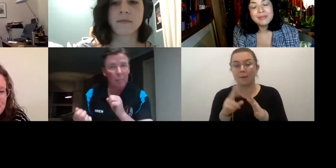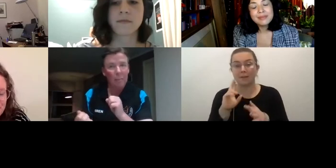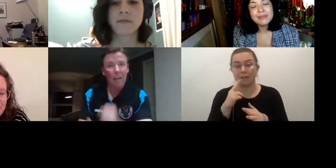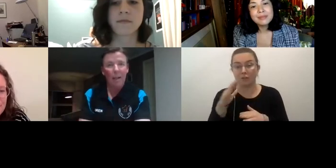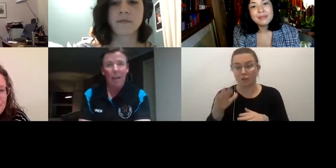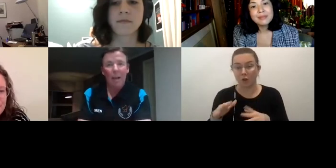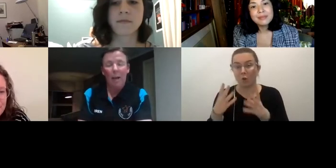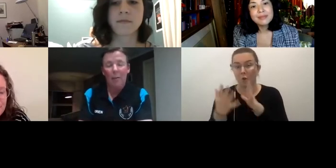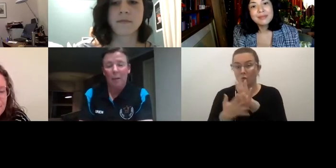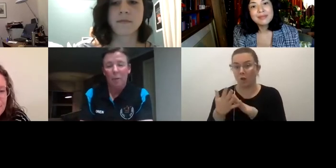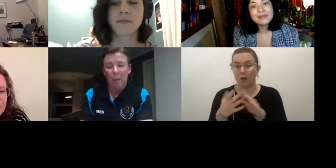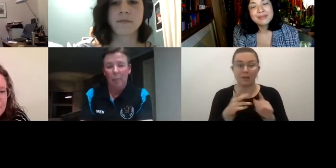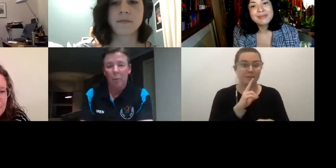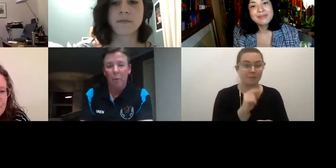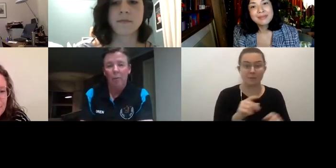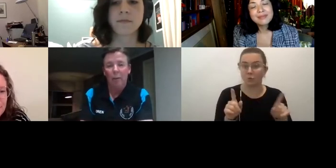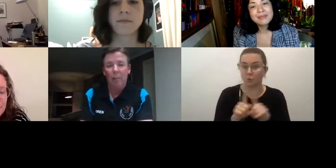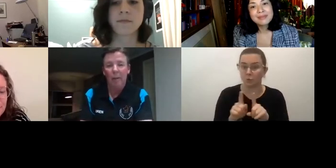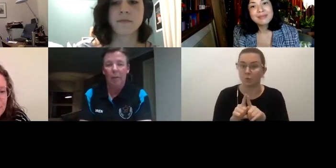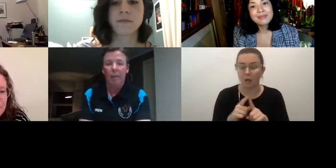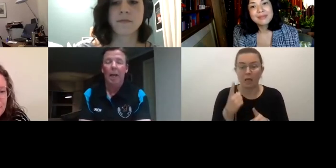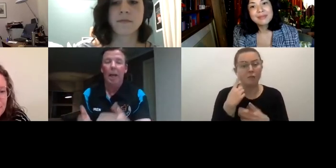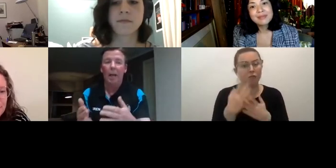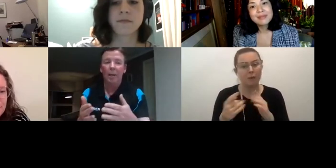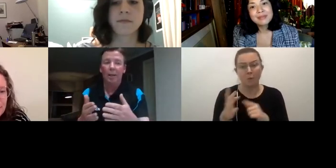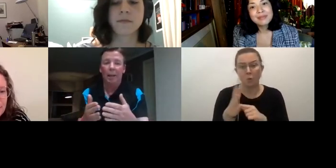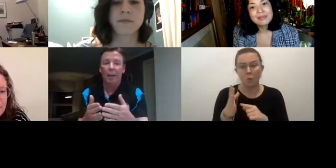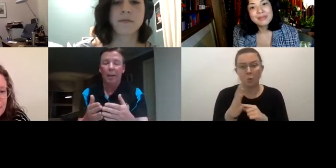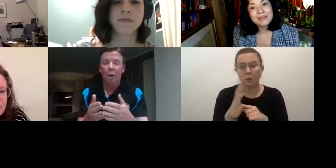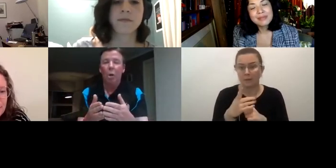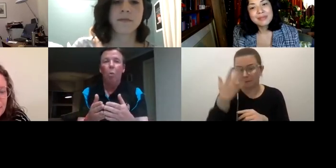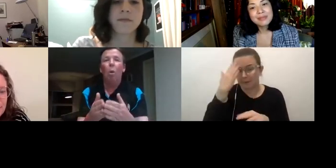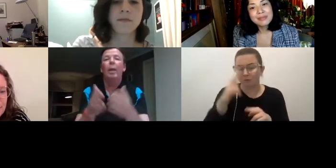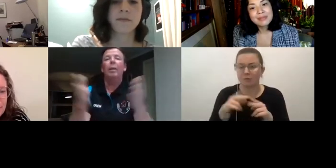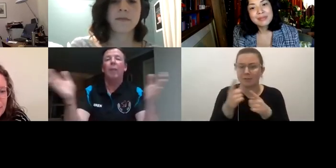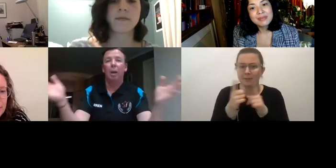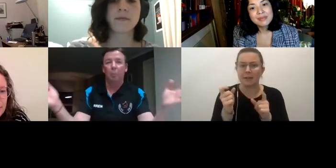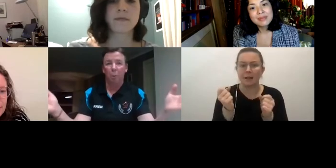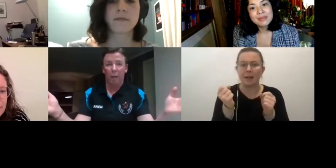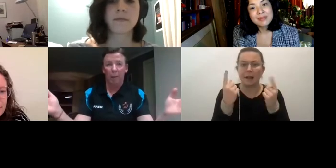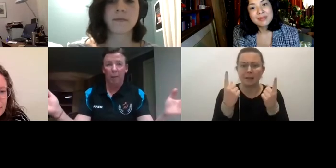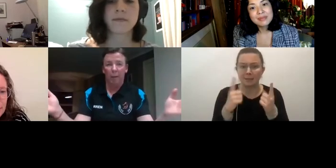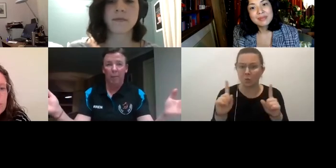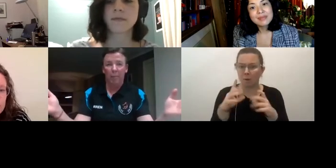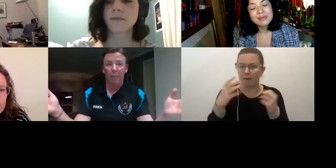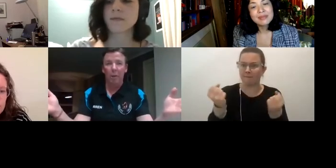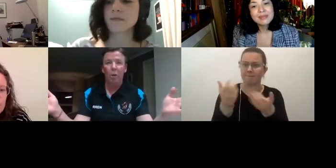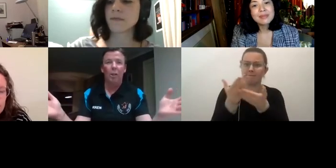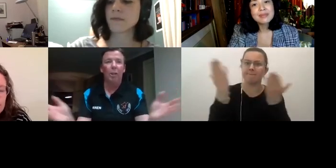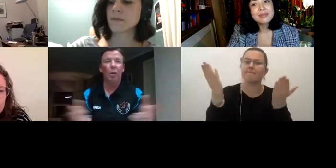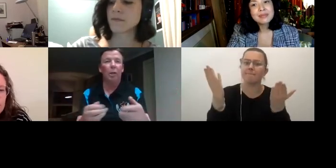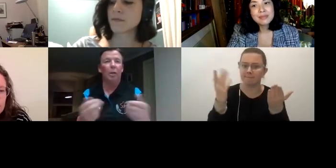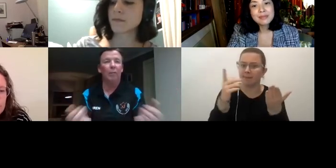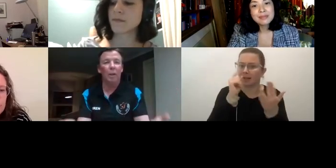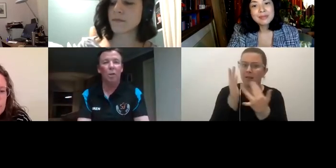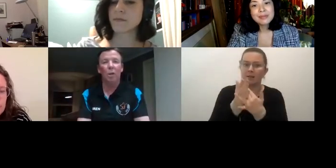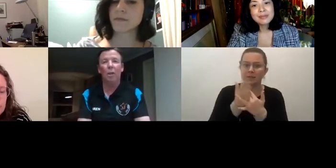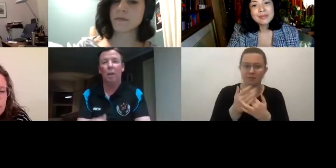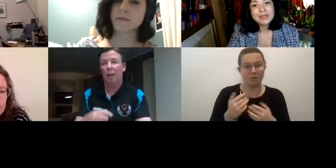it's really important that parents understand what is available out there, including early